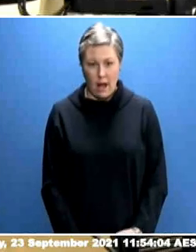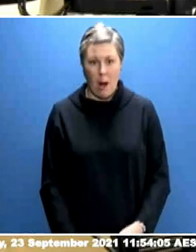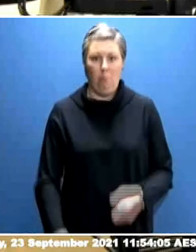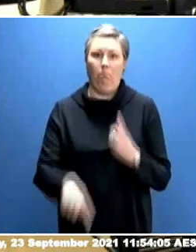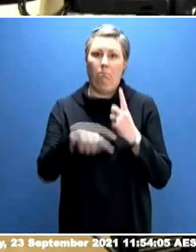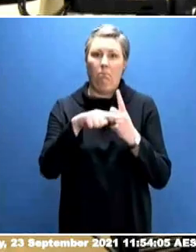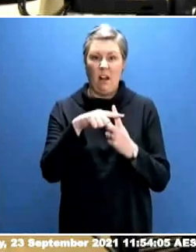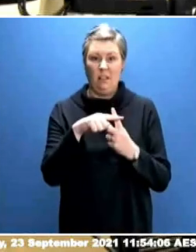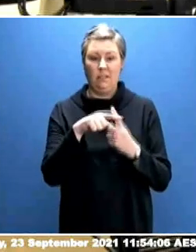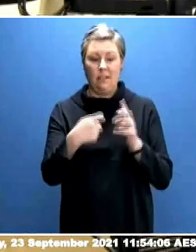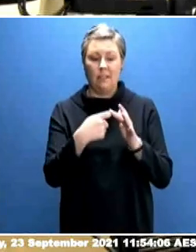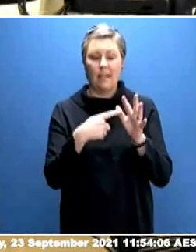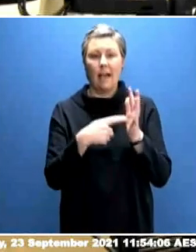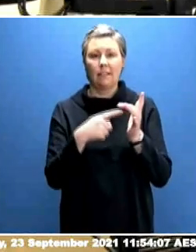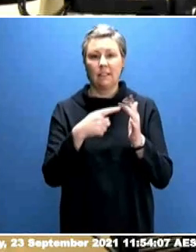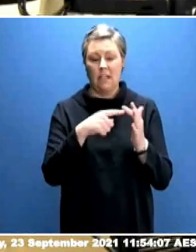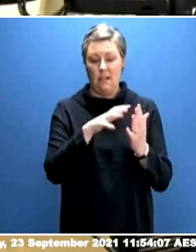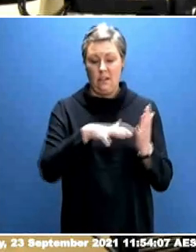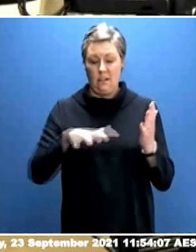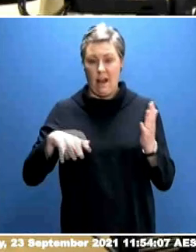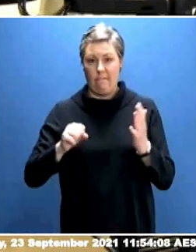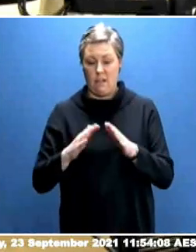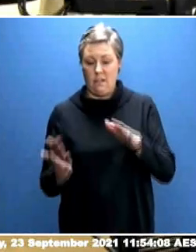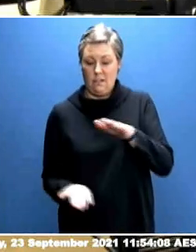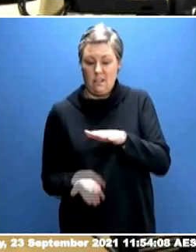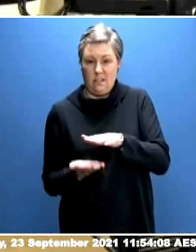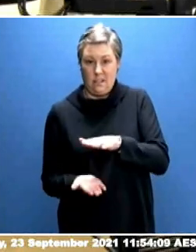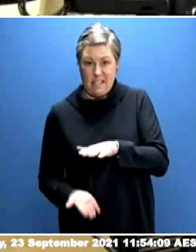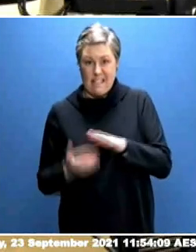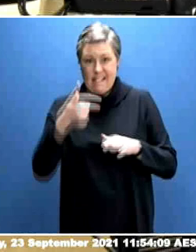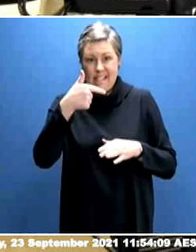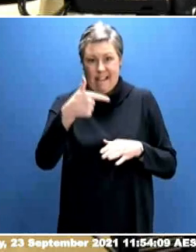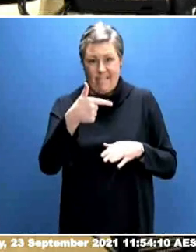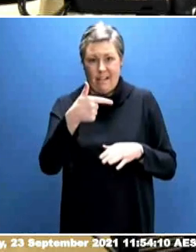with that statement in the Tender Bundle Part C at Tabs 89 to 95.